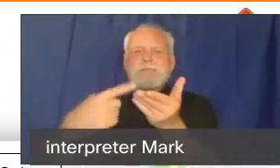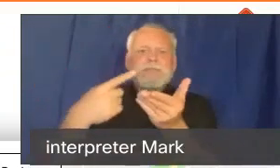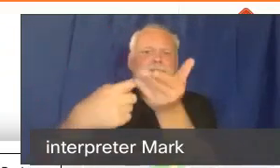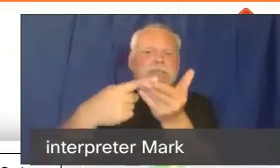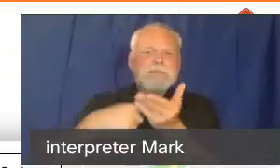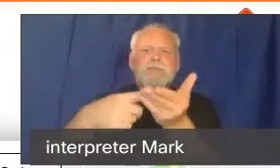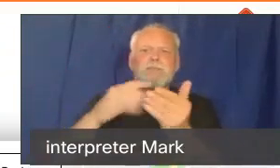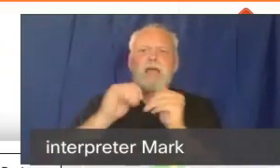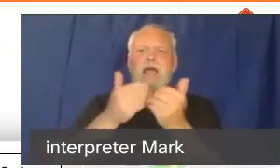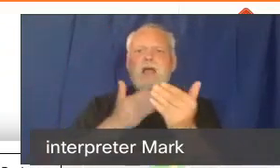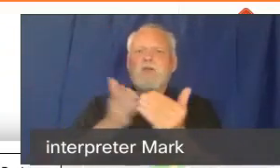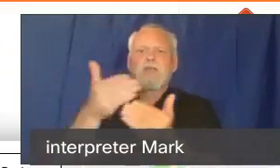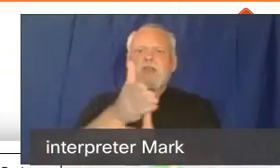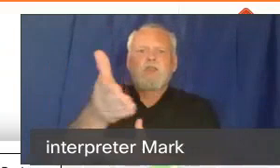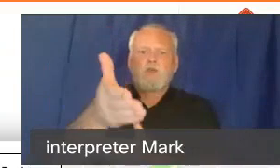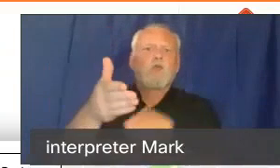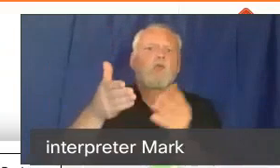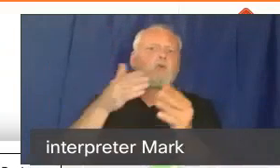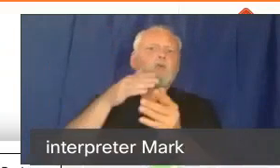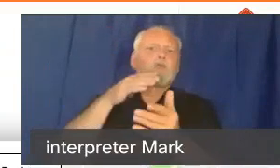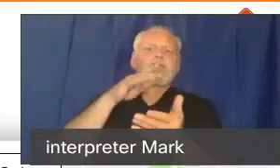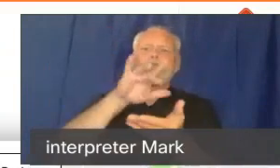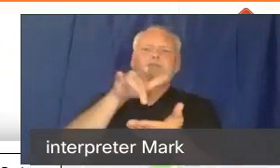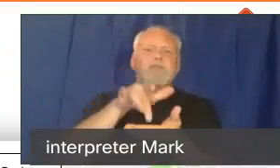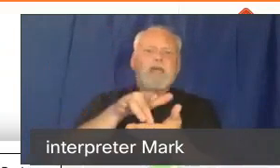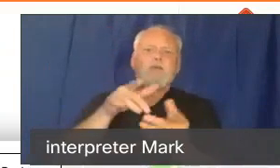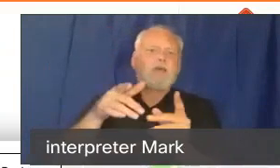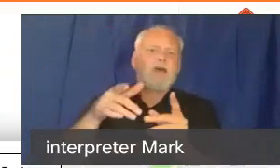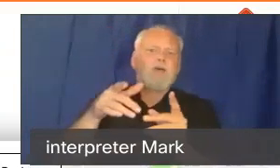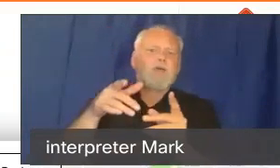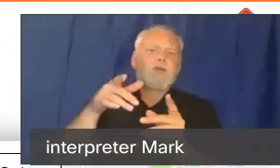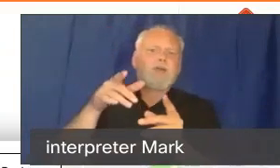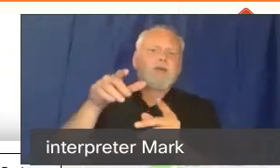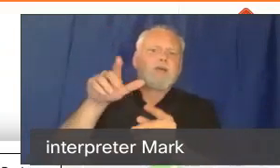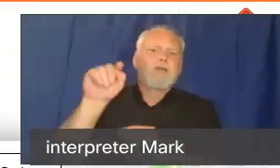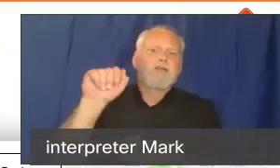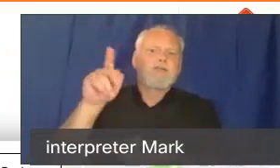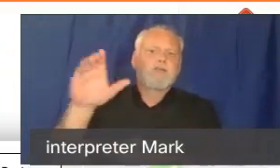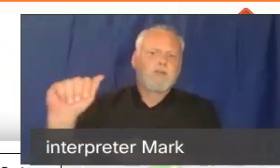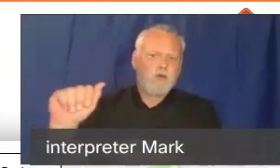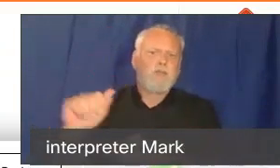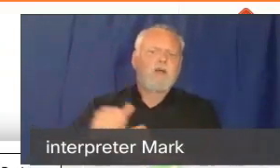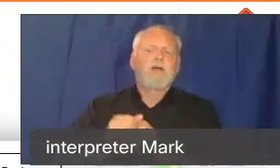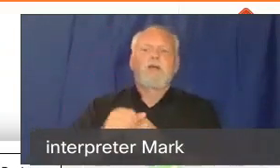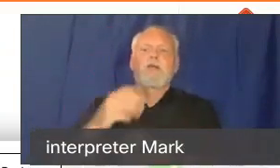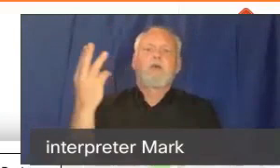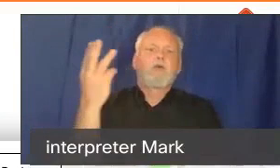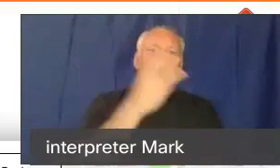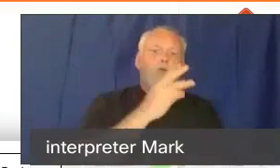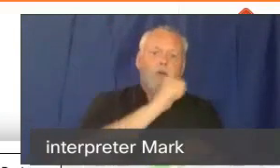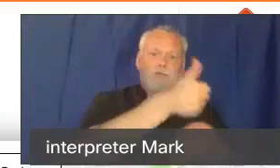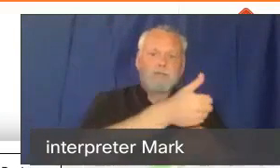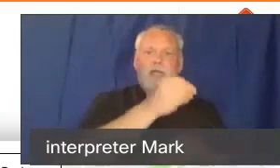Did you come here downtown to come to a station and there was 2, there was a Western alignment and an Eastern alignment.